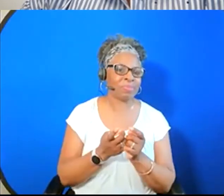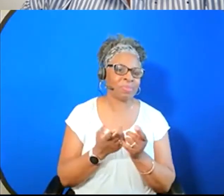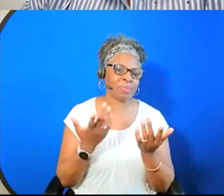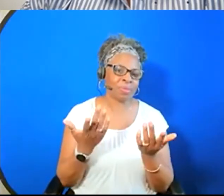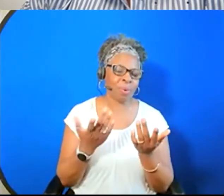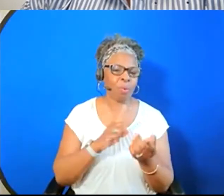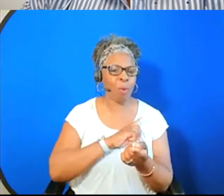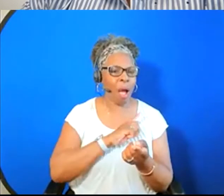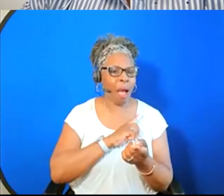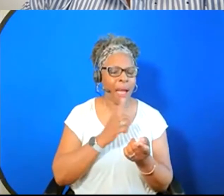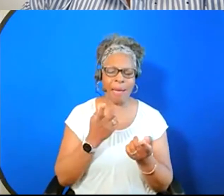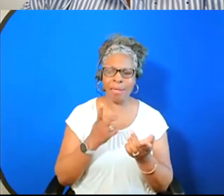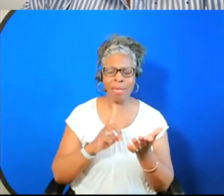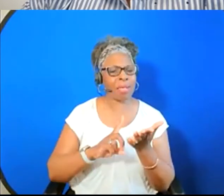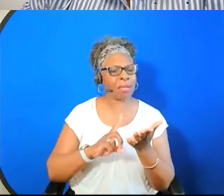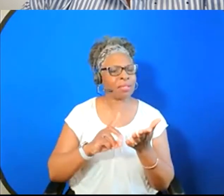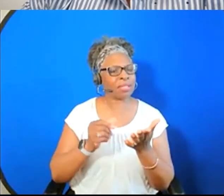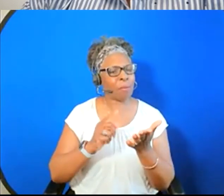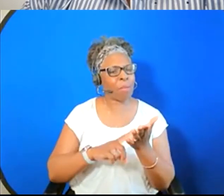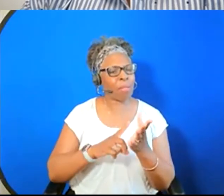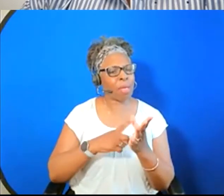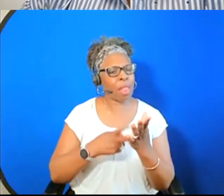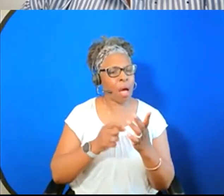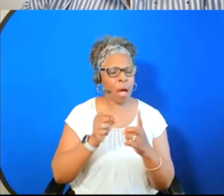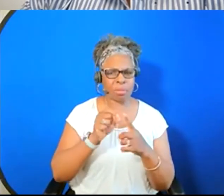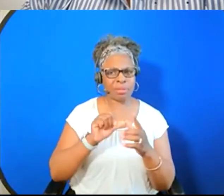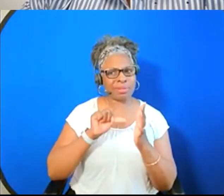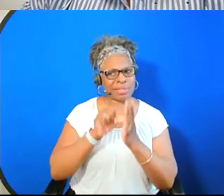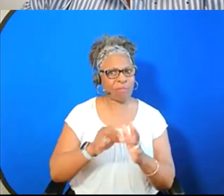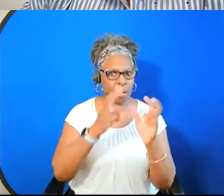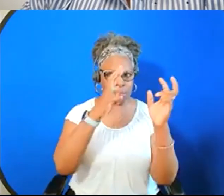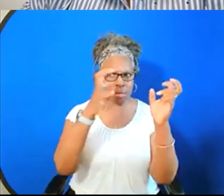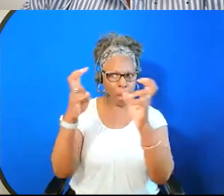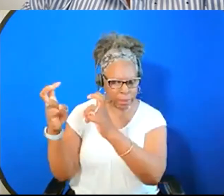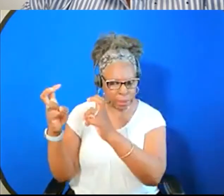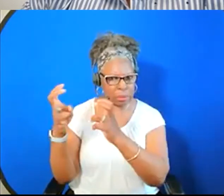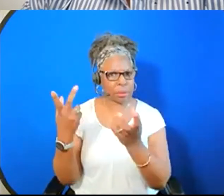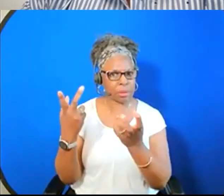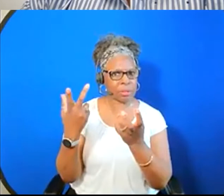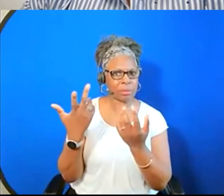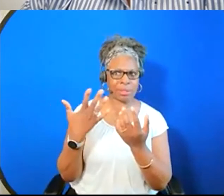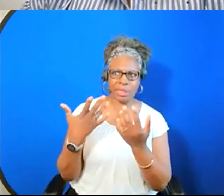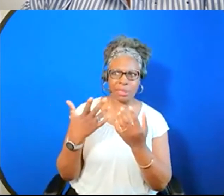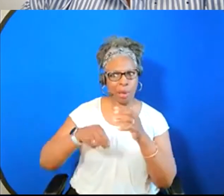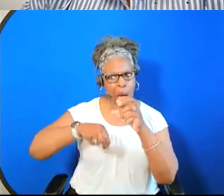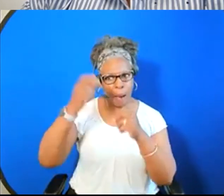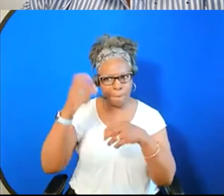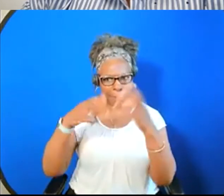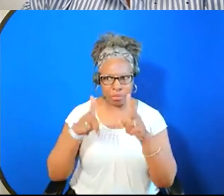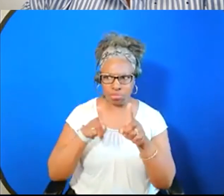often are about very hard subjects, and a lot of the kind of understanding or unravelling, or reflection can happen after the LARP itself.